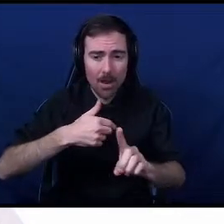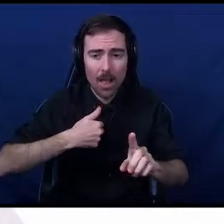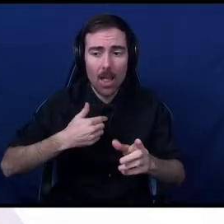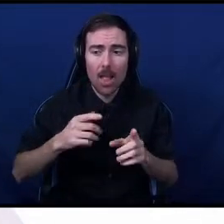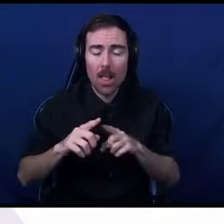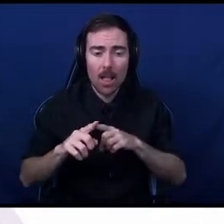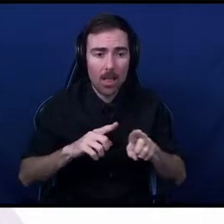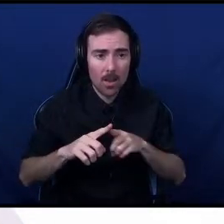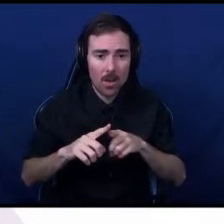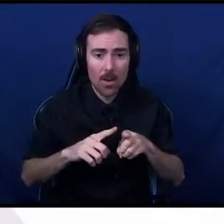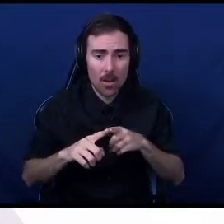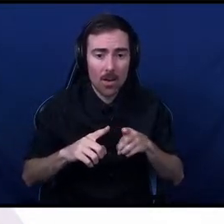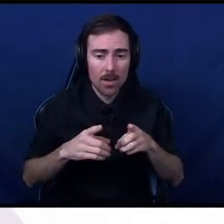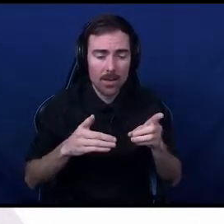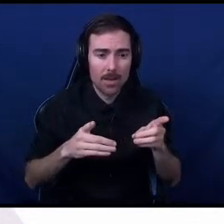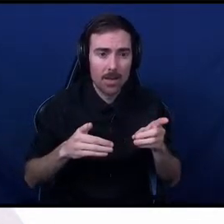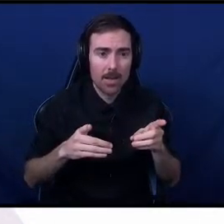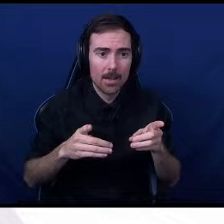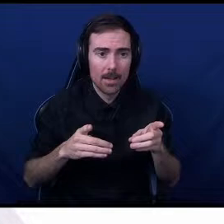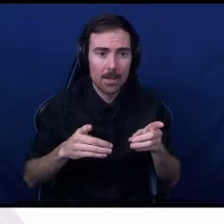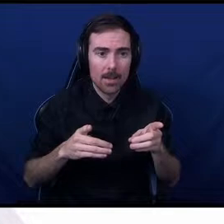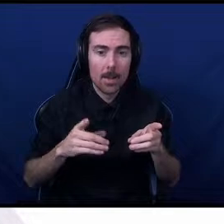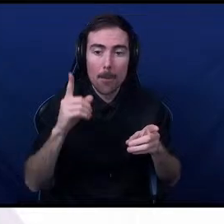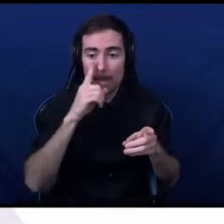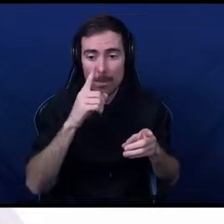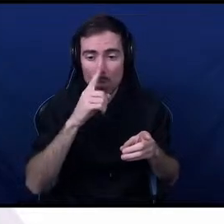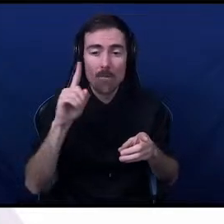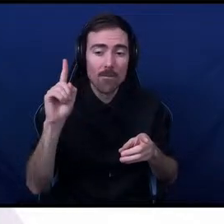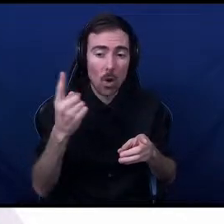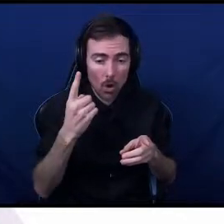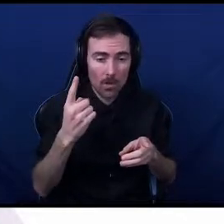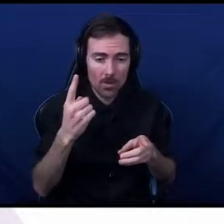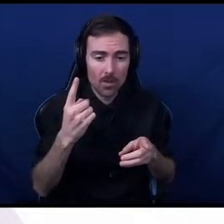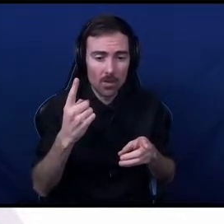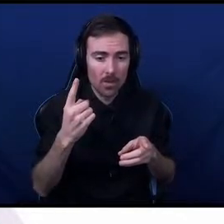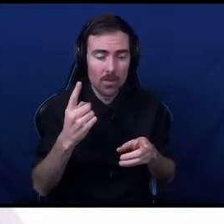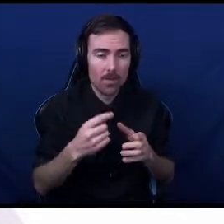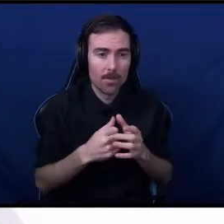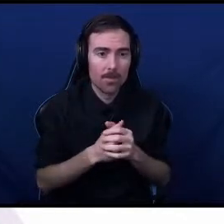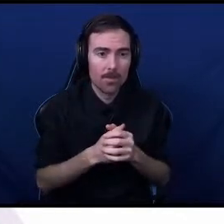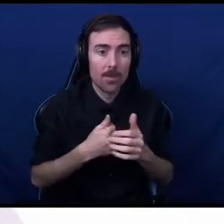most important part of the process. So now working at vert design, which is industrial design consultancy, I get to